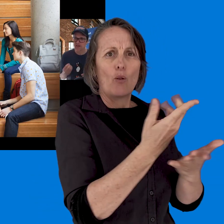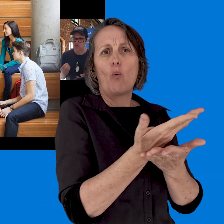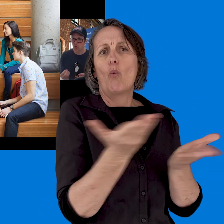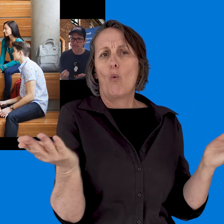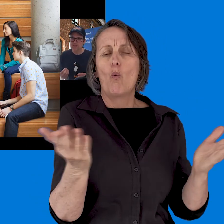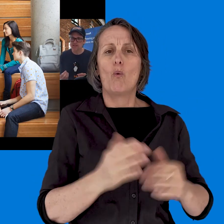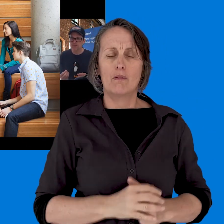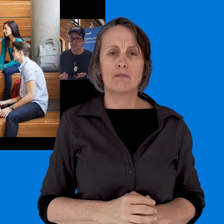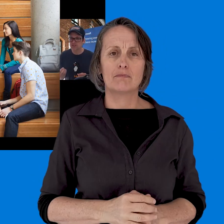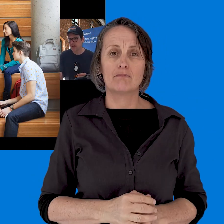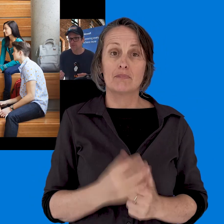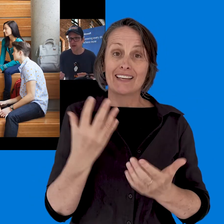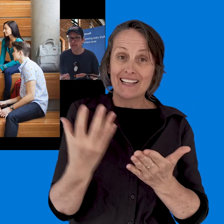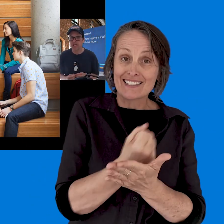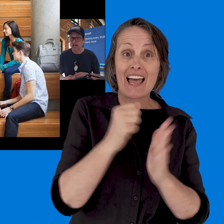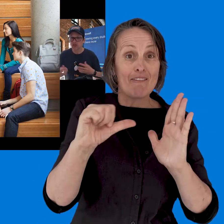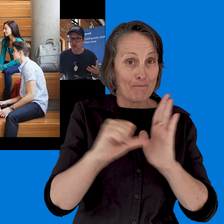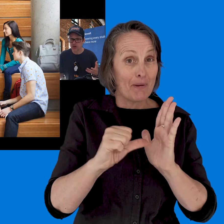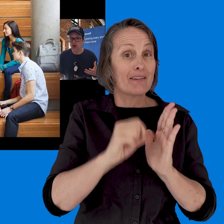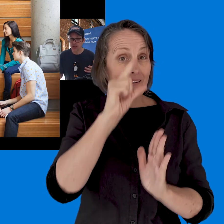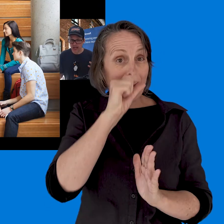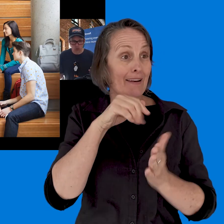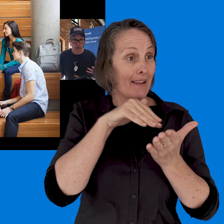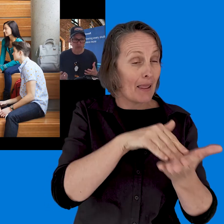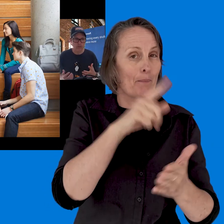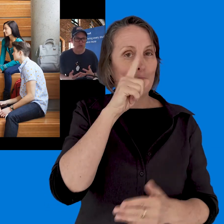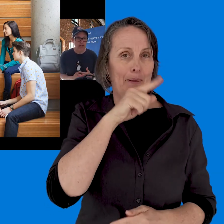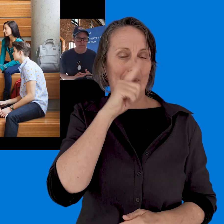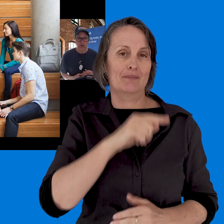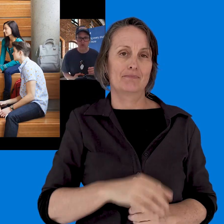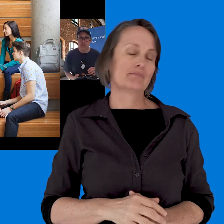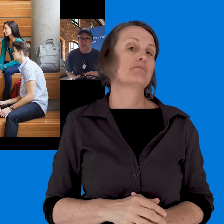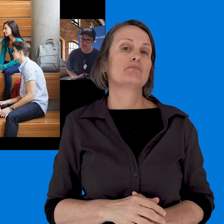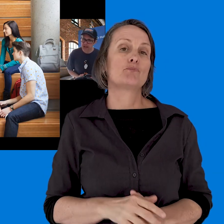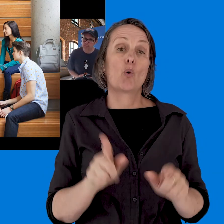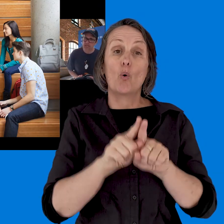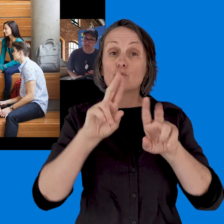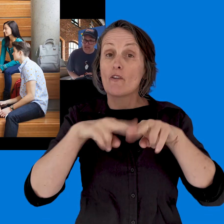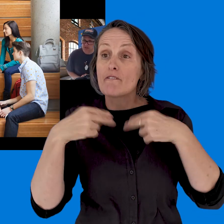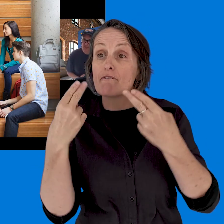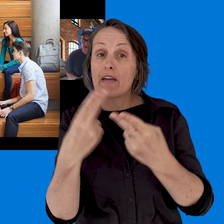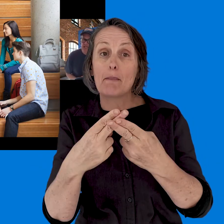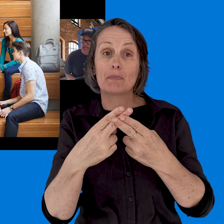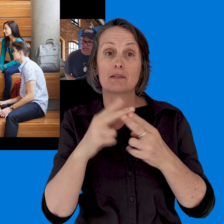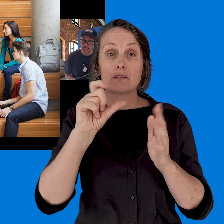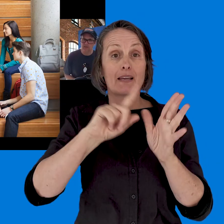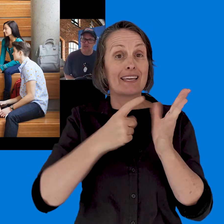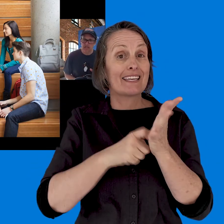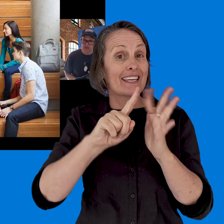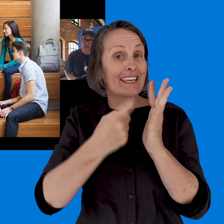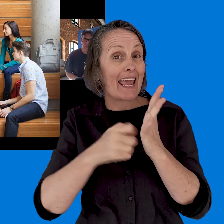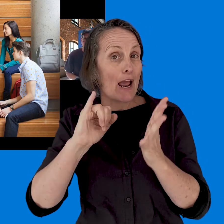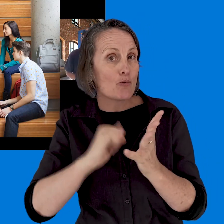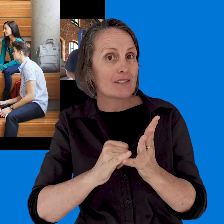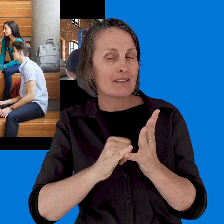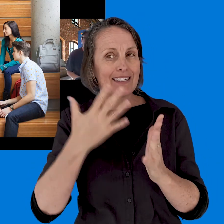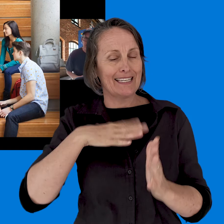That there's ways to save money and turn it on and help people, but also families and others, right, caregivers and others in people's lives